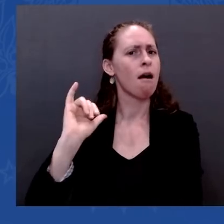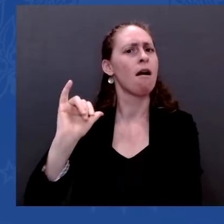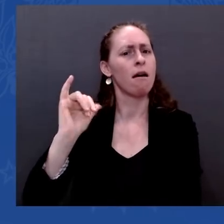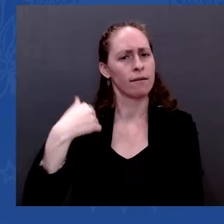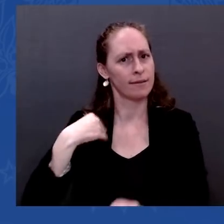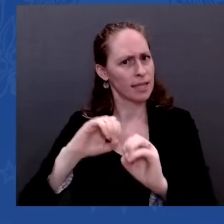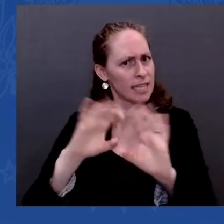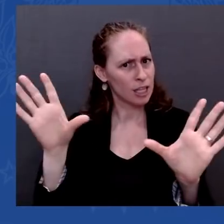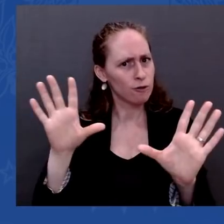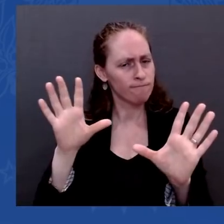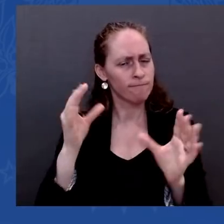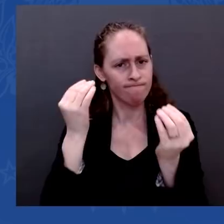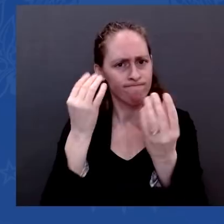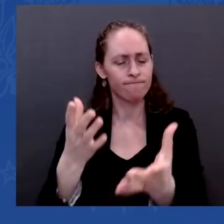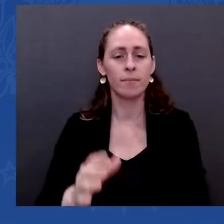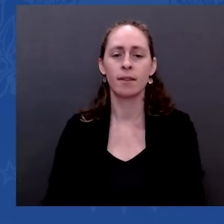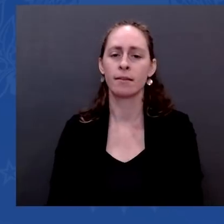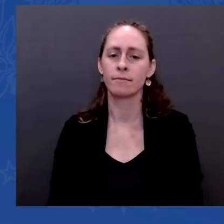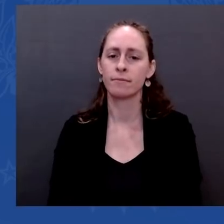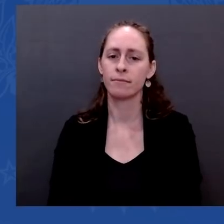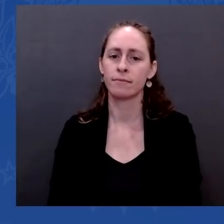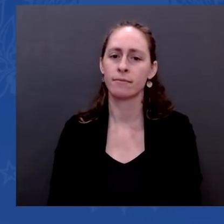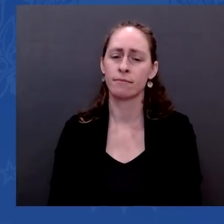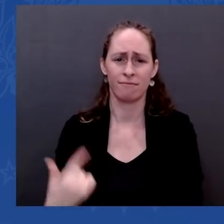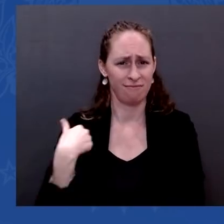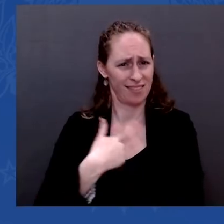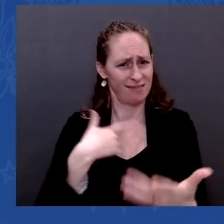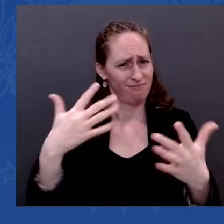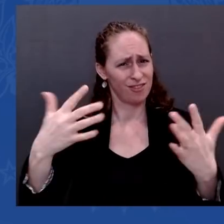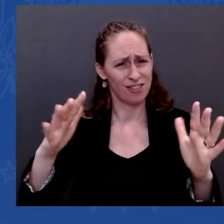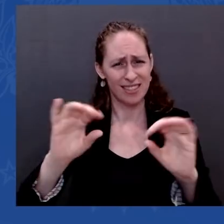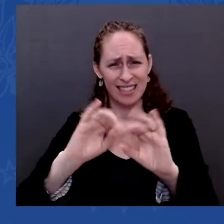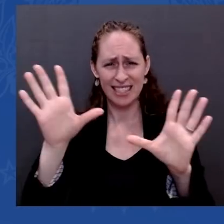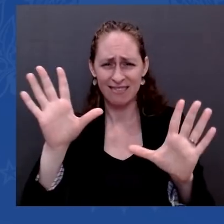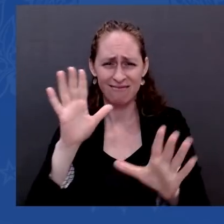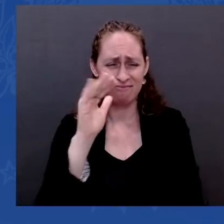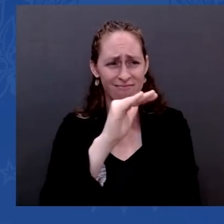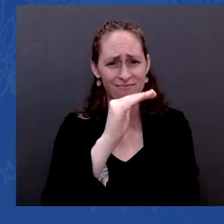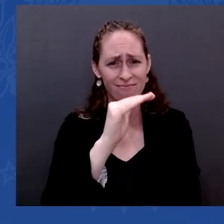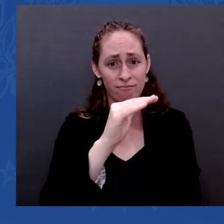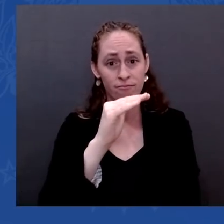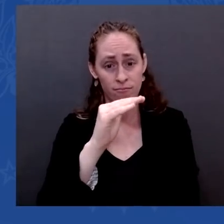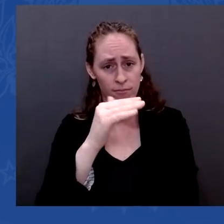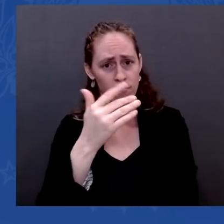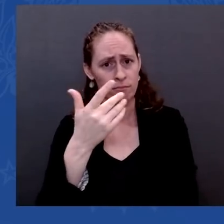so that even Russia has understood the message now. What is important is that we also intensively worked